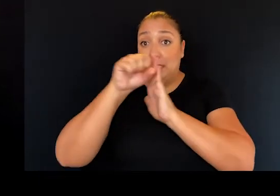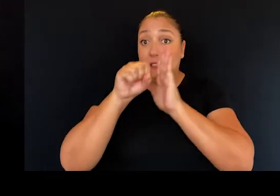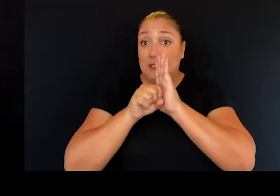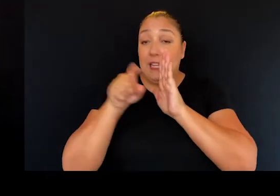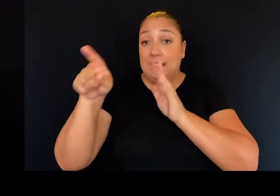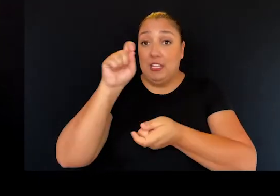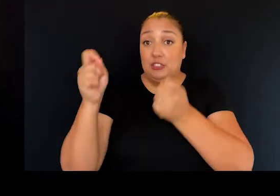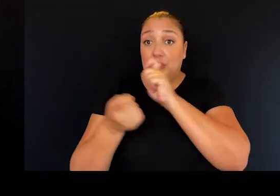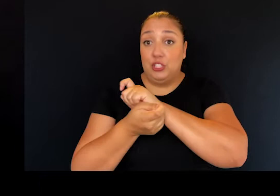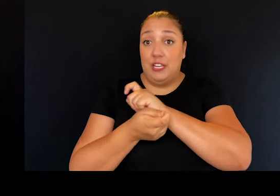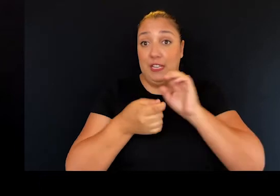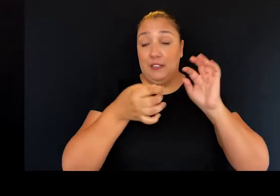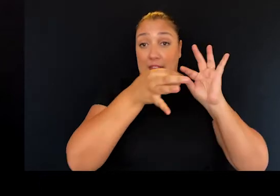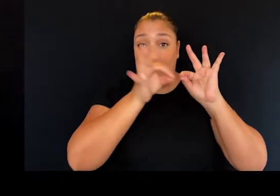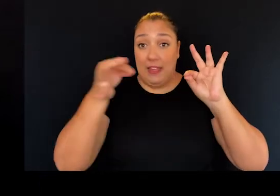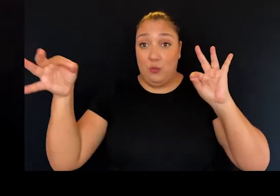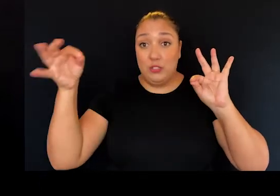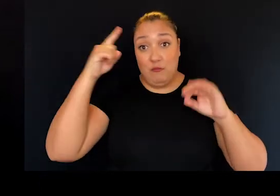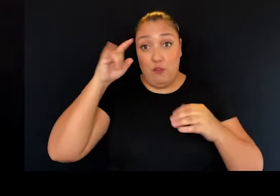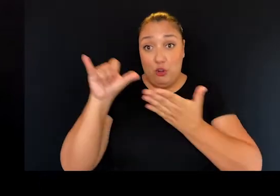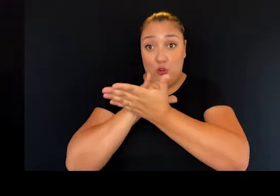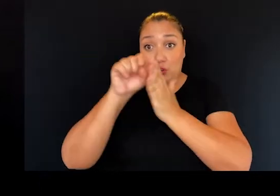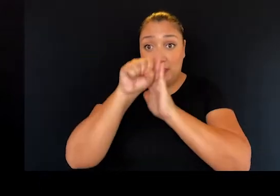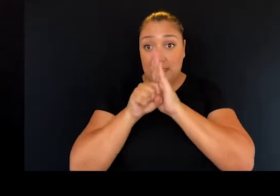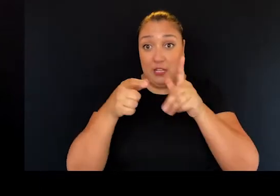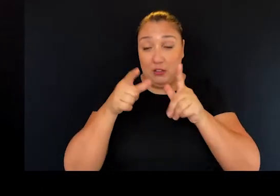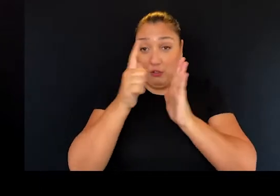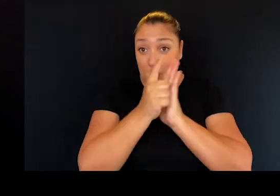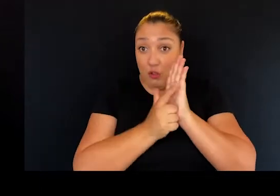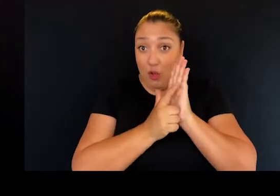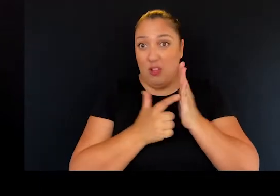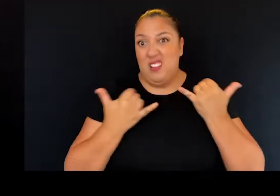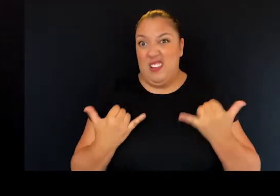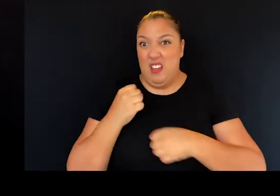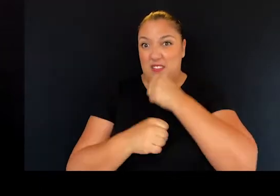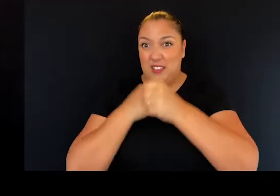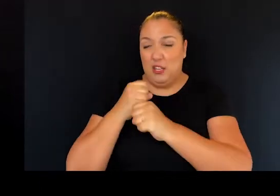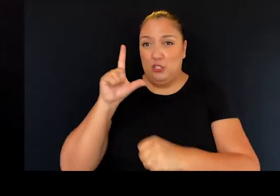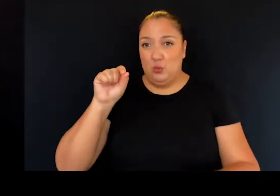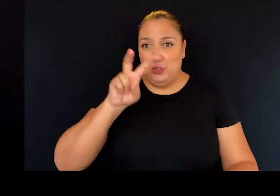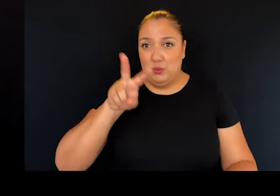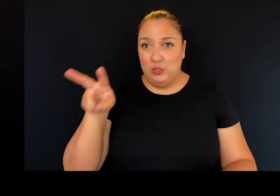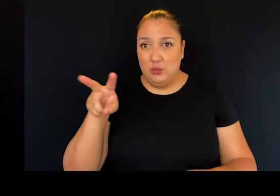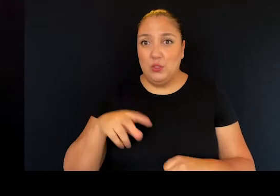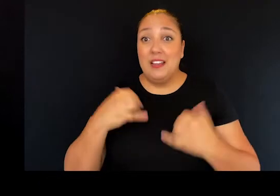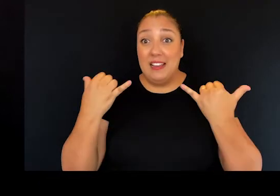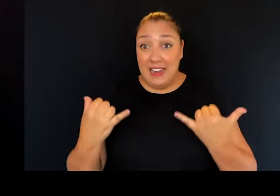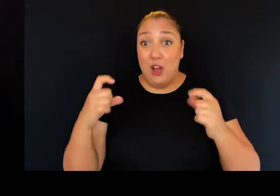here we are in 2022 and it is now the year that the word "retardation" is coming out of New York State law.